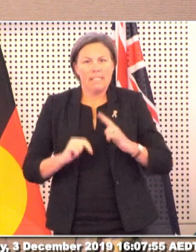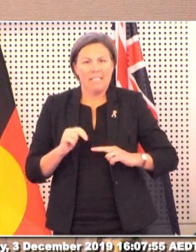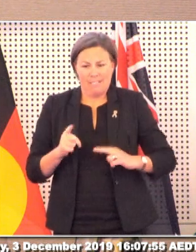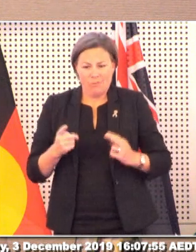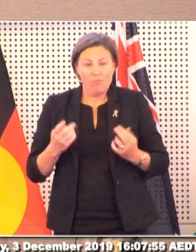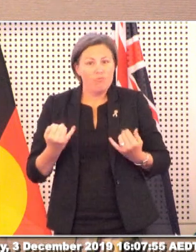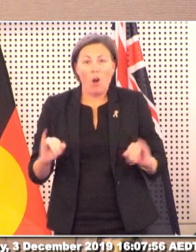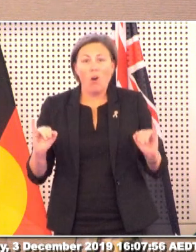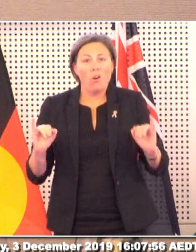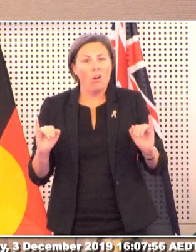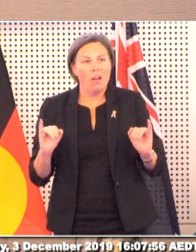but how do you change it?